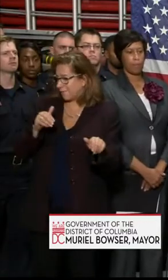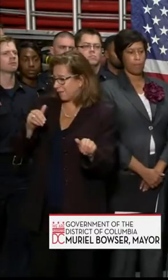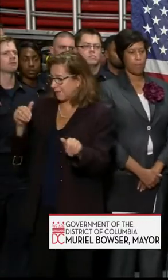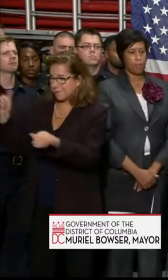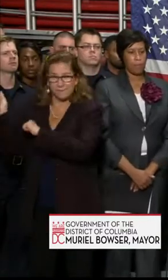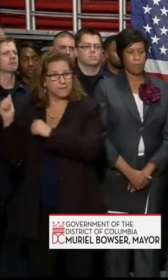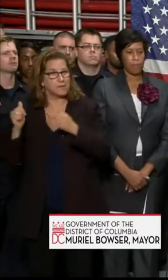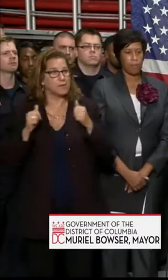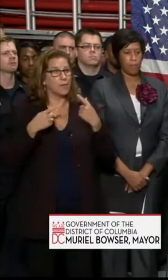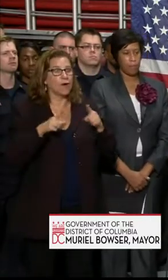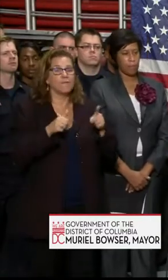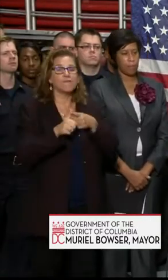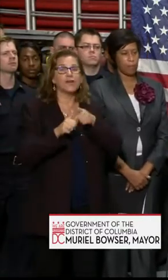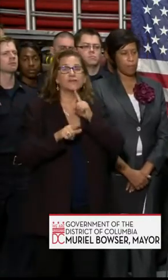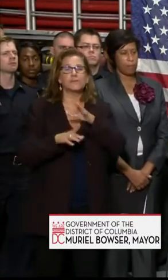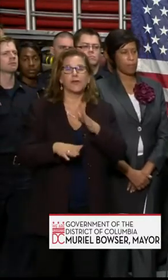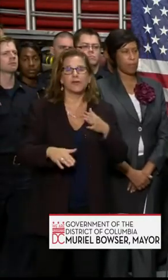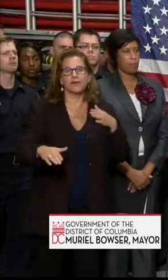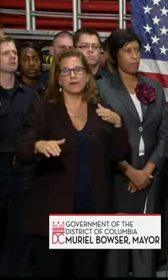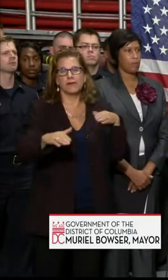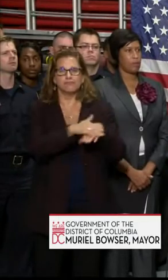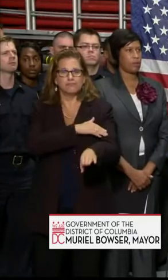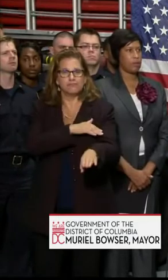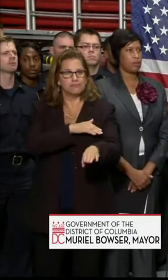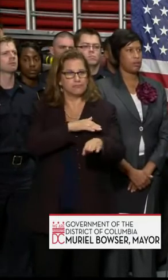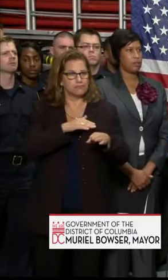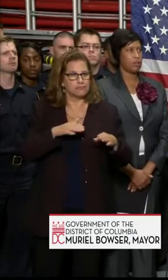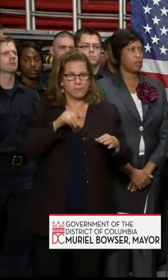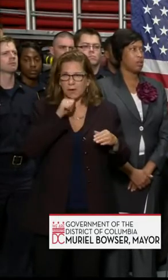FLINCH. THEY DID NOT HESITATE AND 343